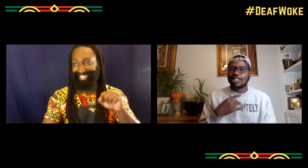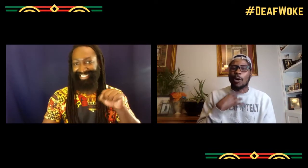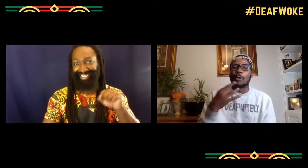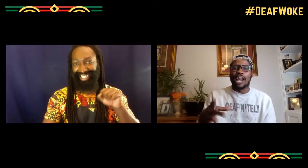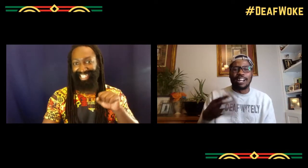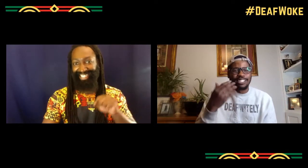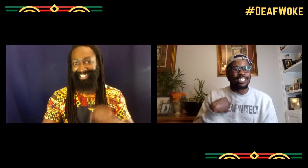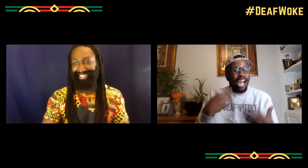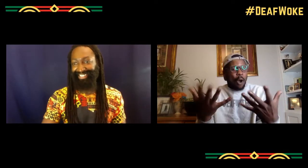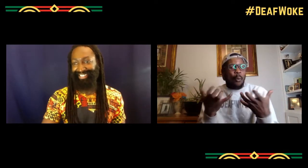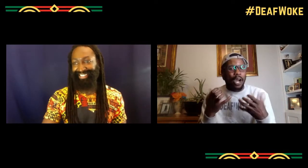Yeah.